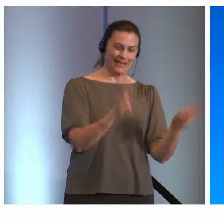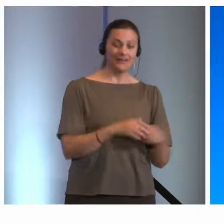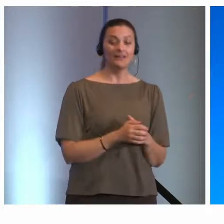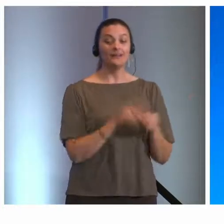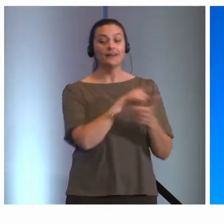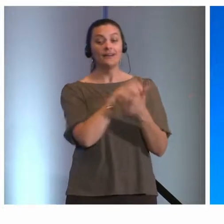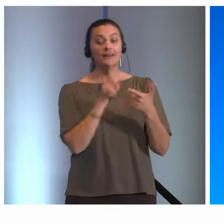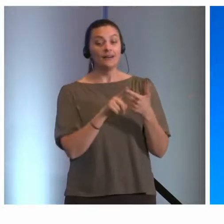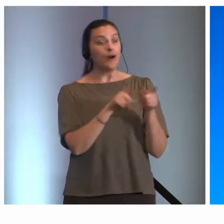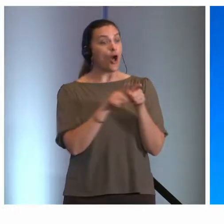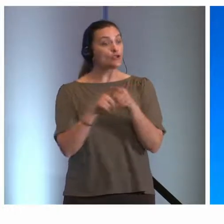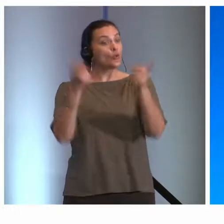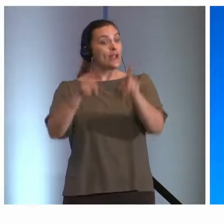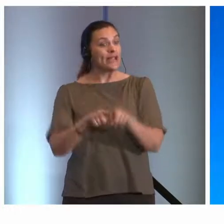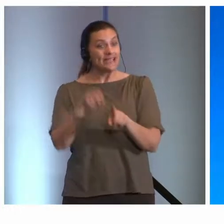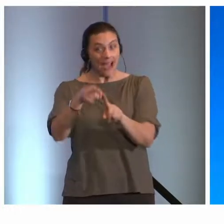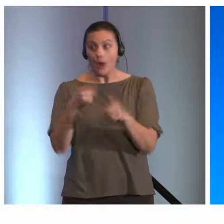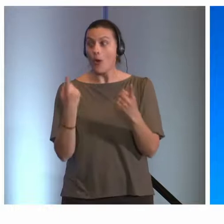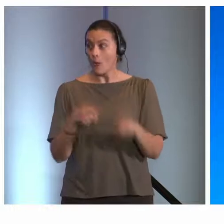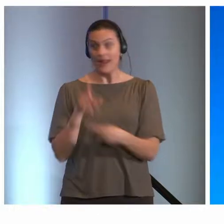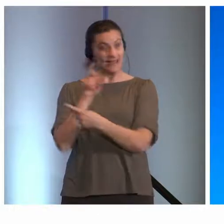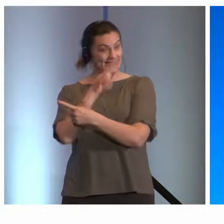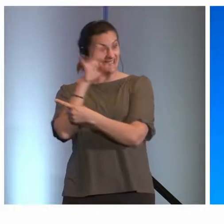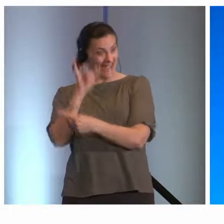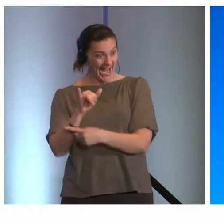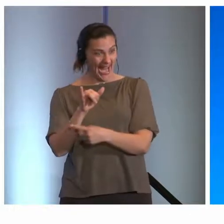you have a writer Zoom where people get together and even